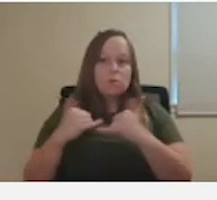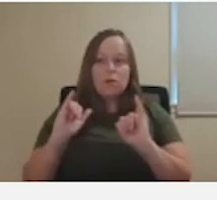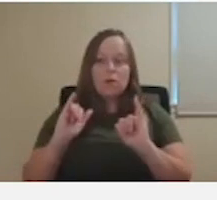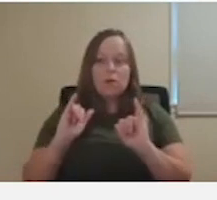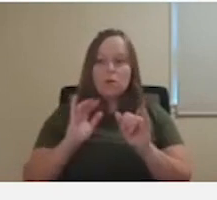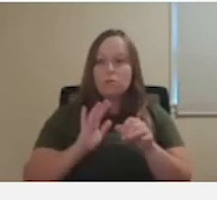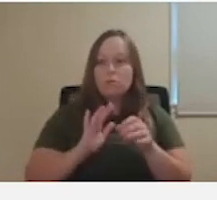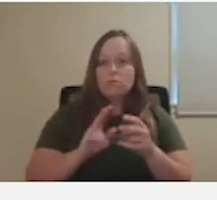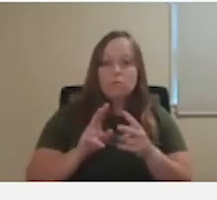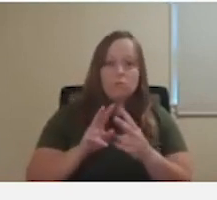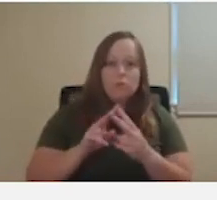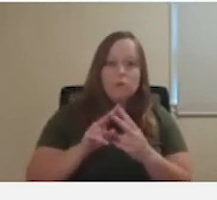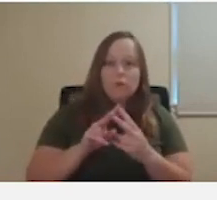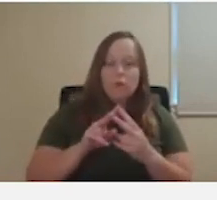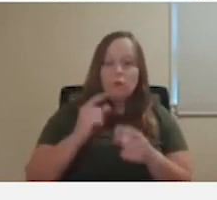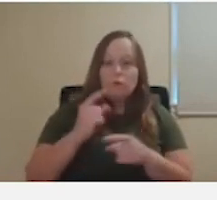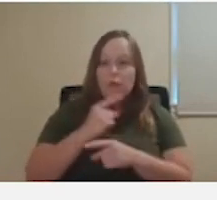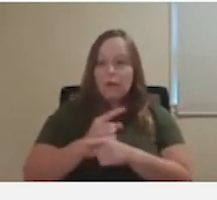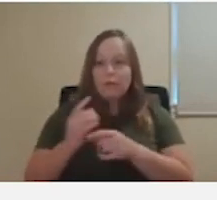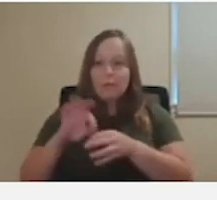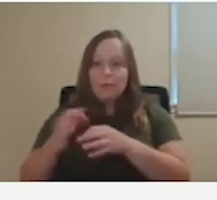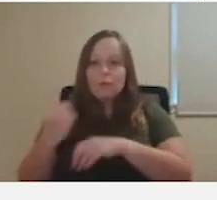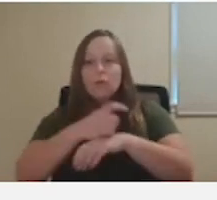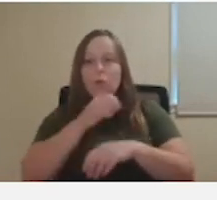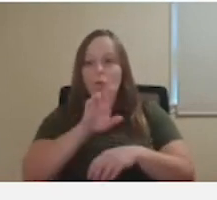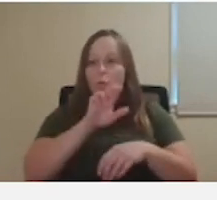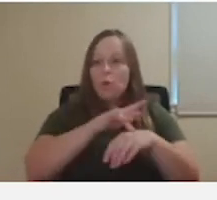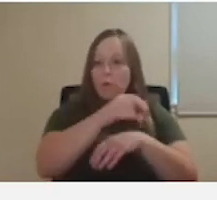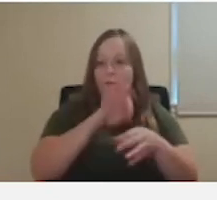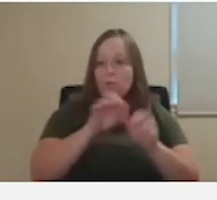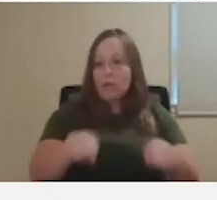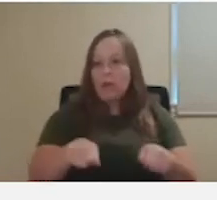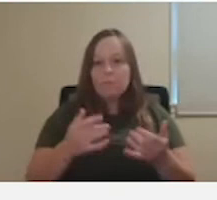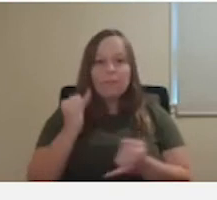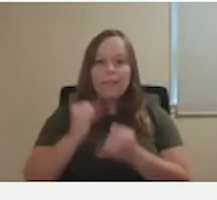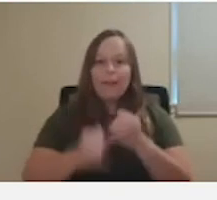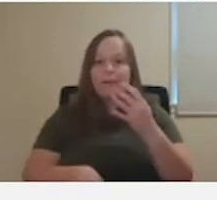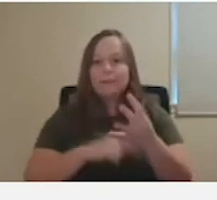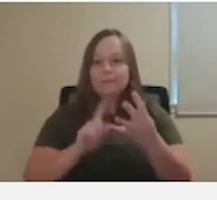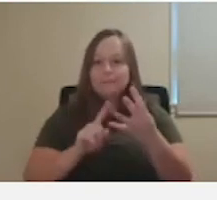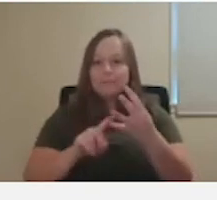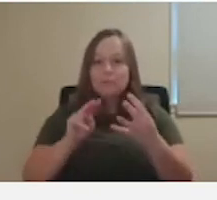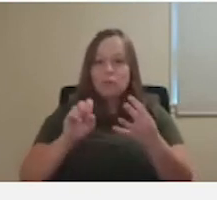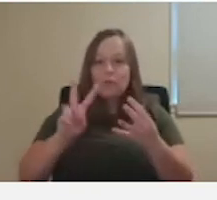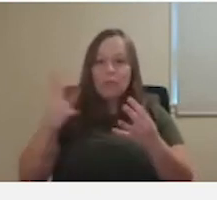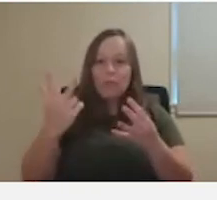either during early voting or on Election Day. And lastly, November 3 is the last day